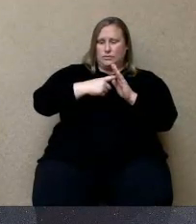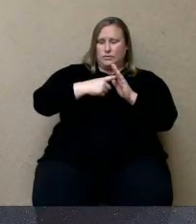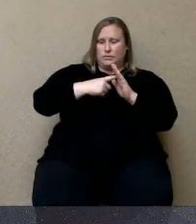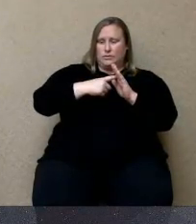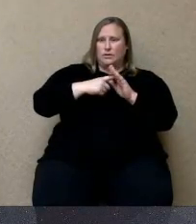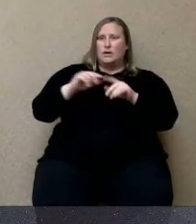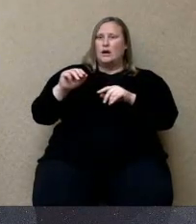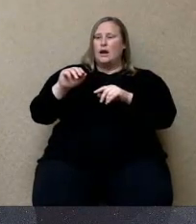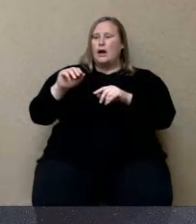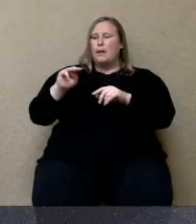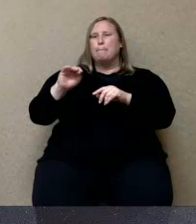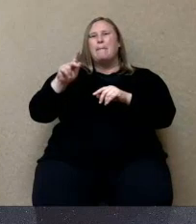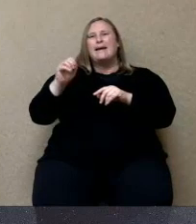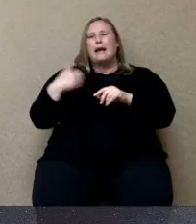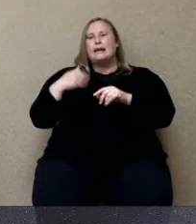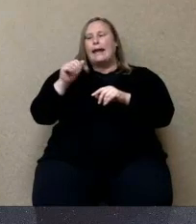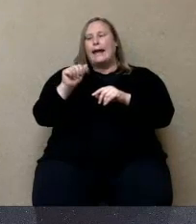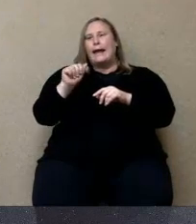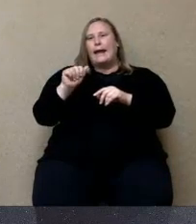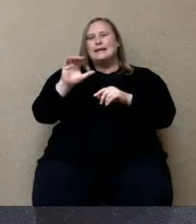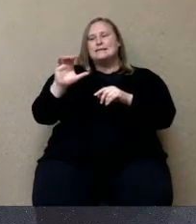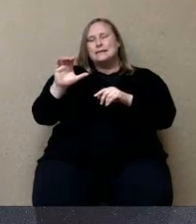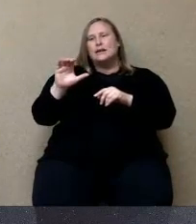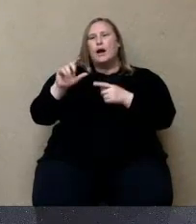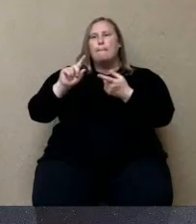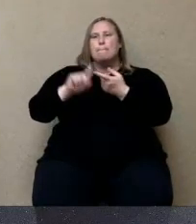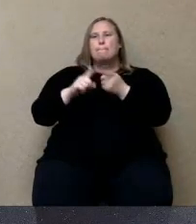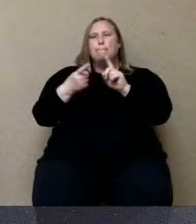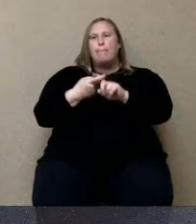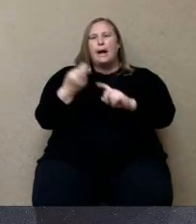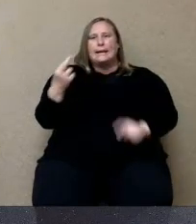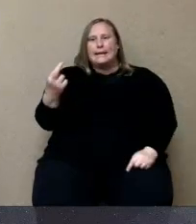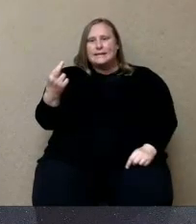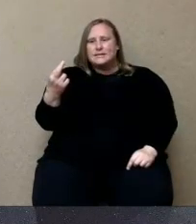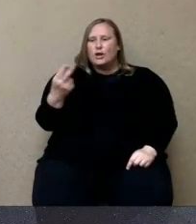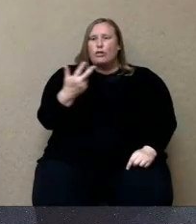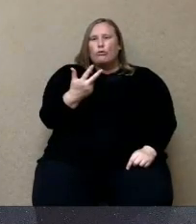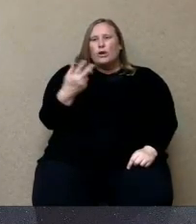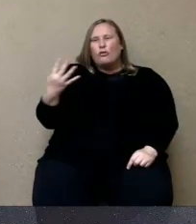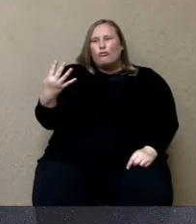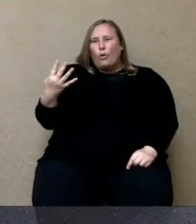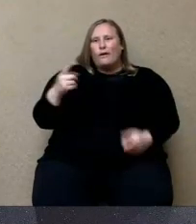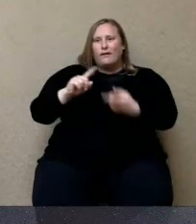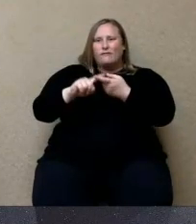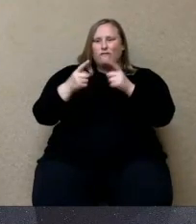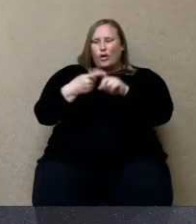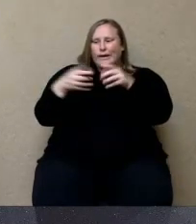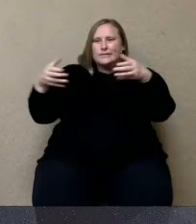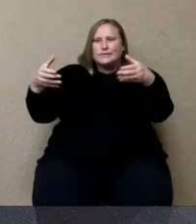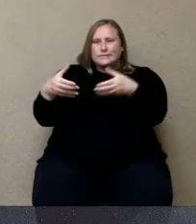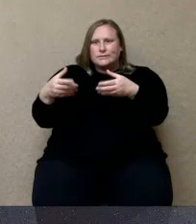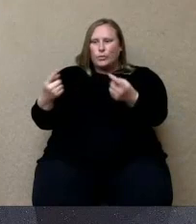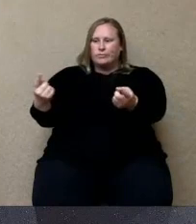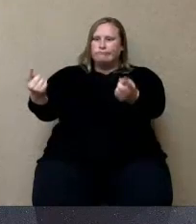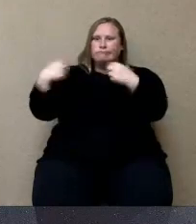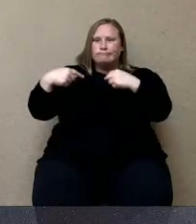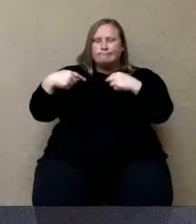had AAC buddies, so there were like three or four really close friends that would come over to our house and they’d